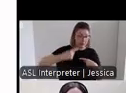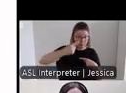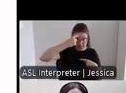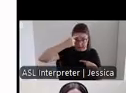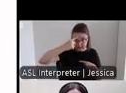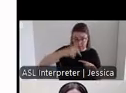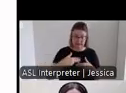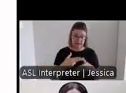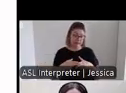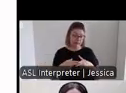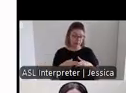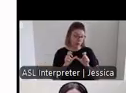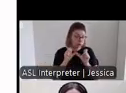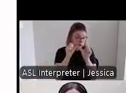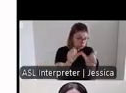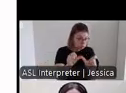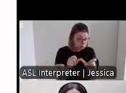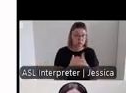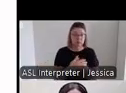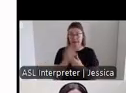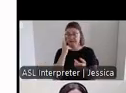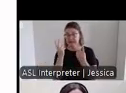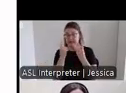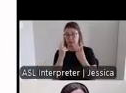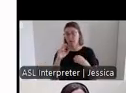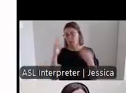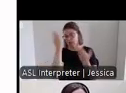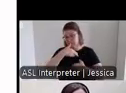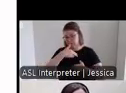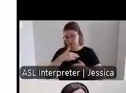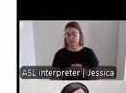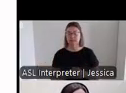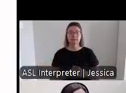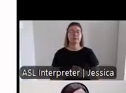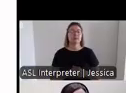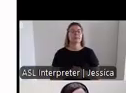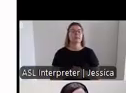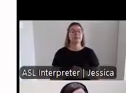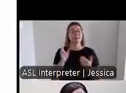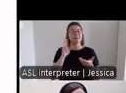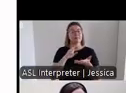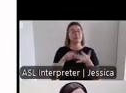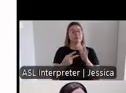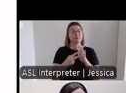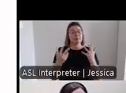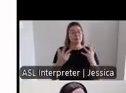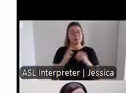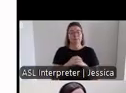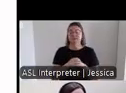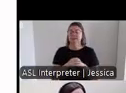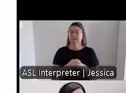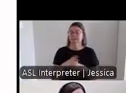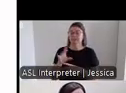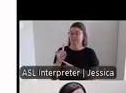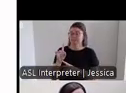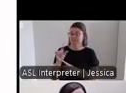temporary or ongoing, visible or invisible. As such, we recognize that disability is experienced in diverse ways